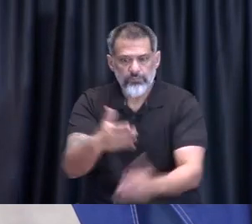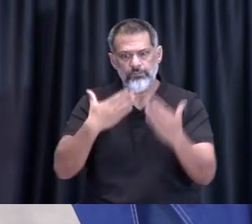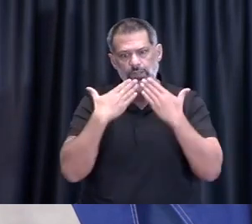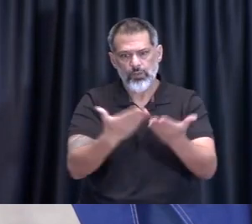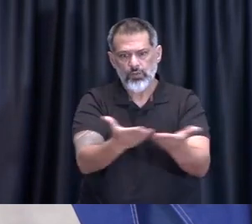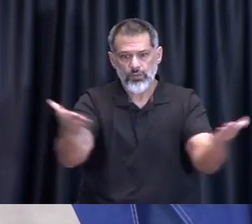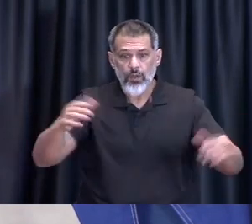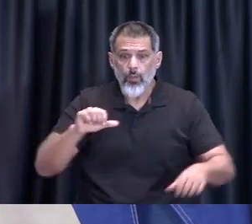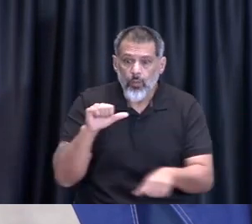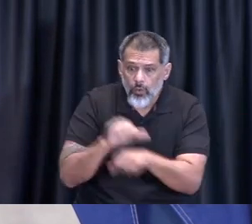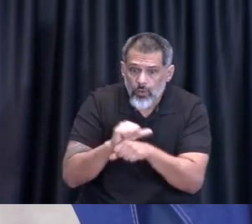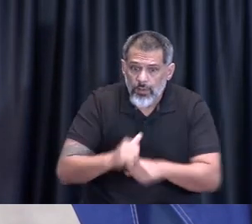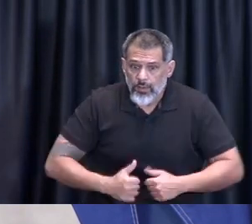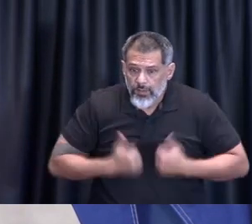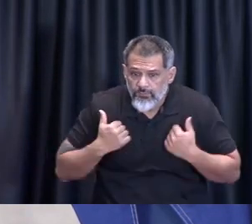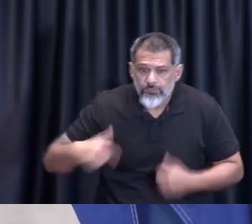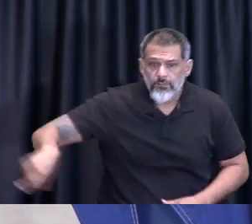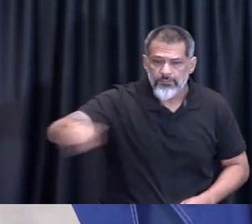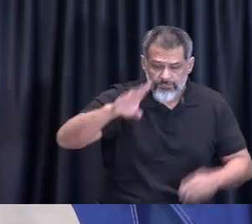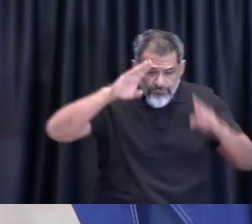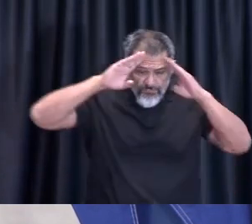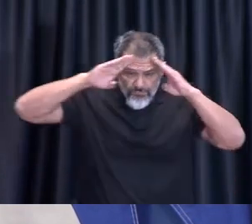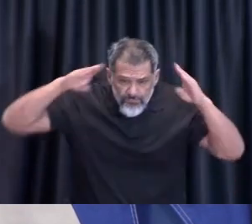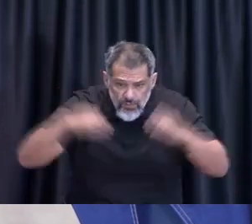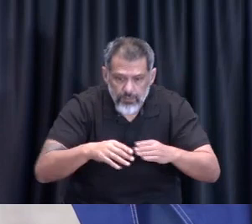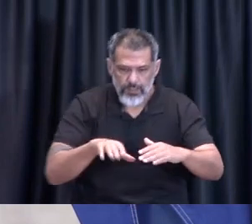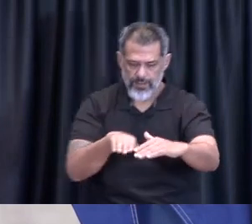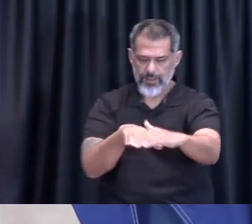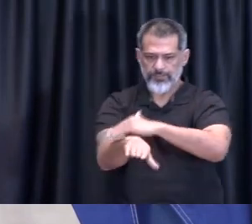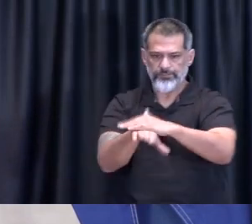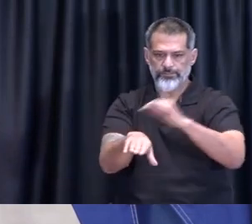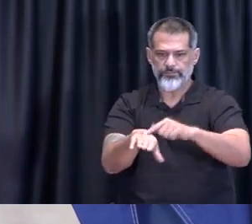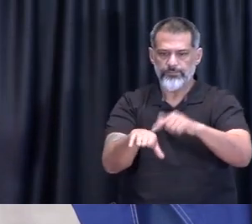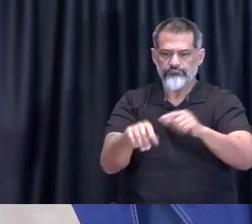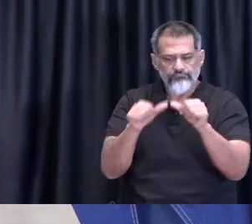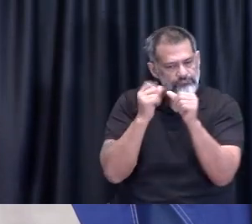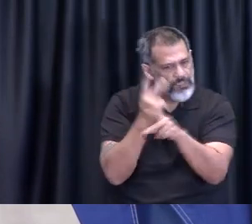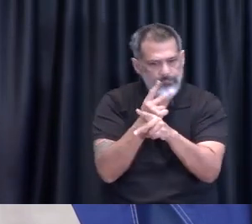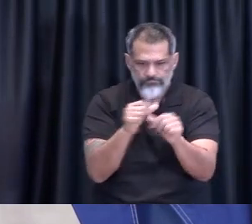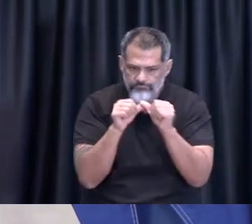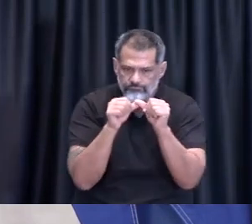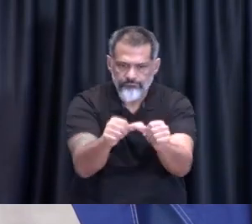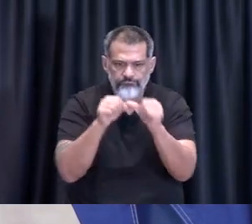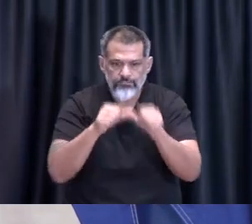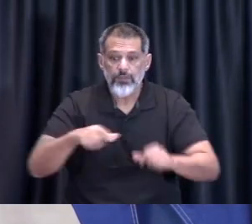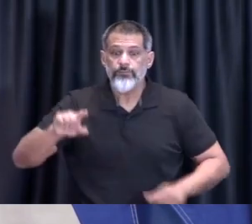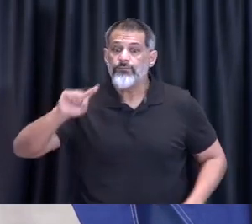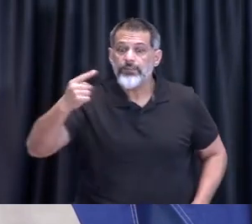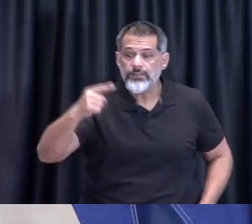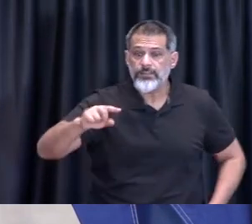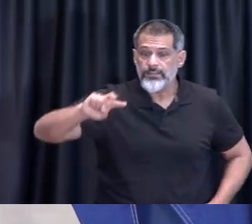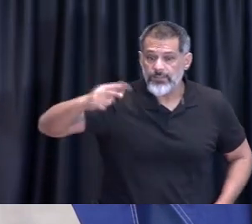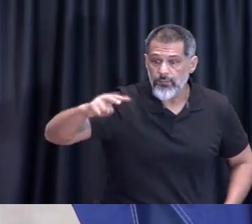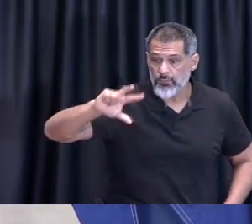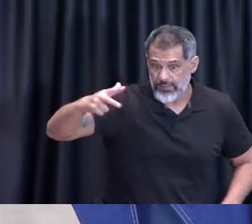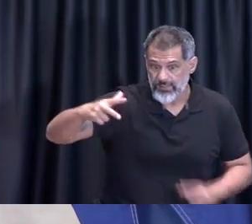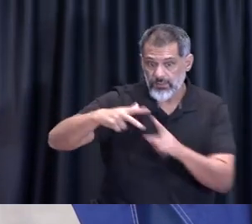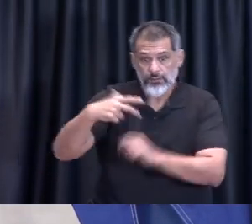without exception, to have access continues and that is for first, second, third doses and for children.